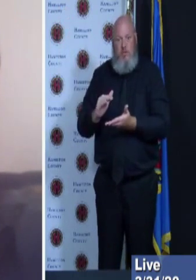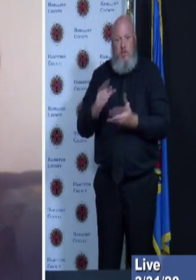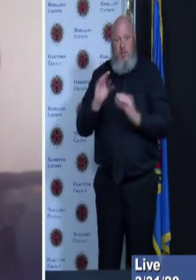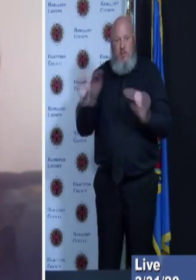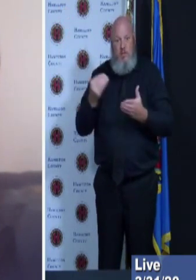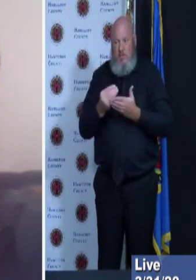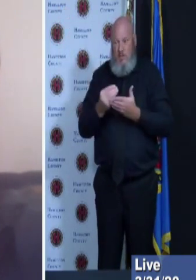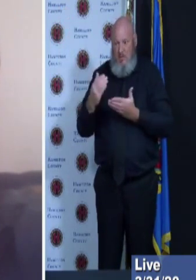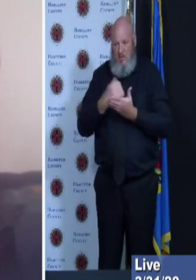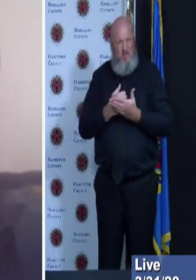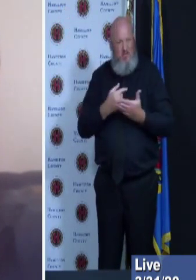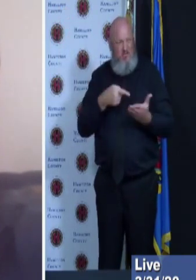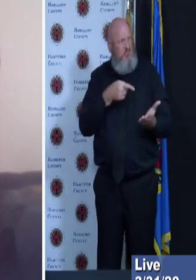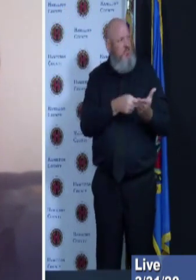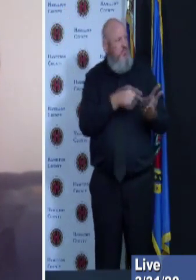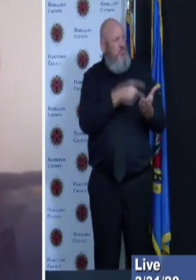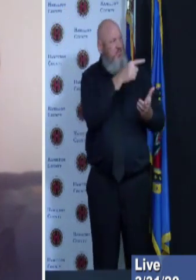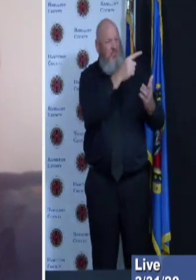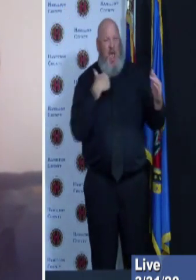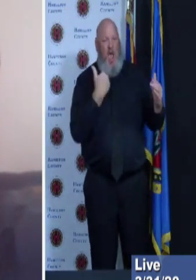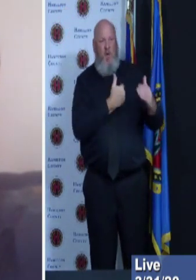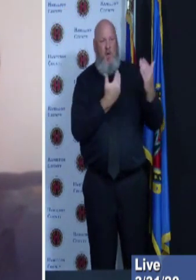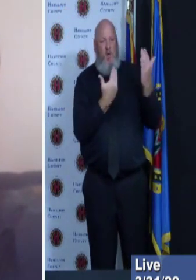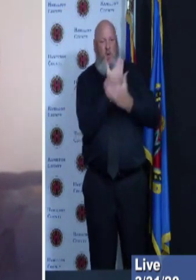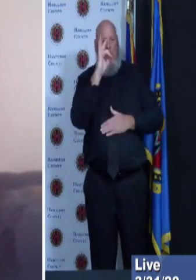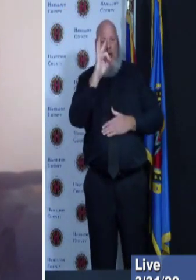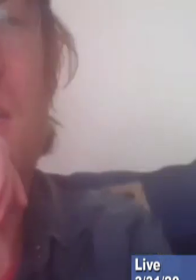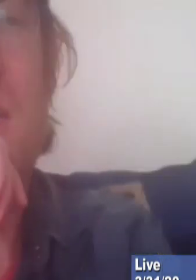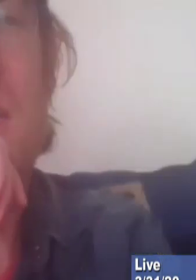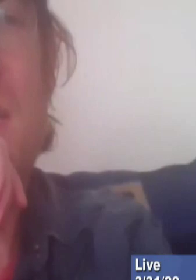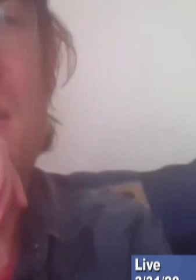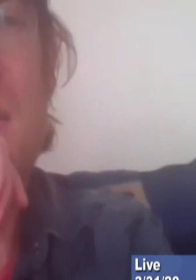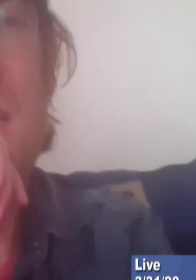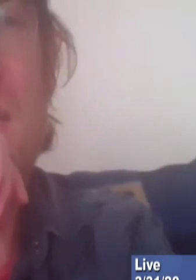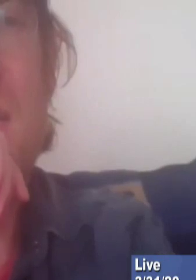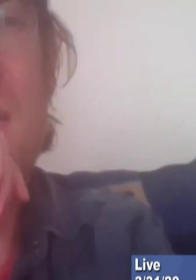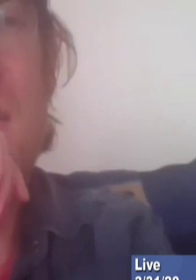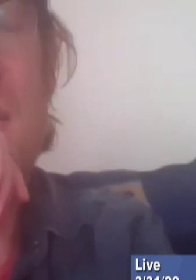the debt on the stadium before you have to dip into general fund again we'll